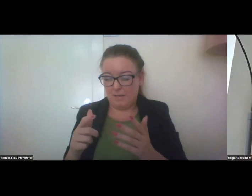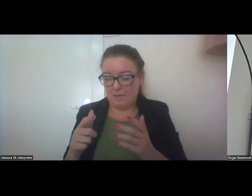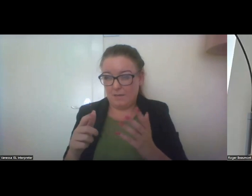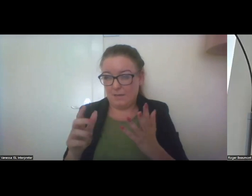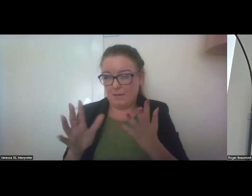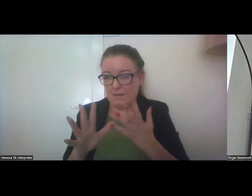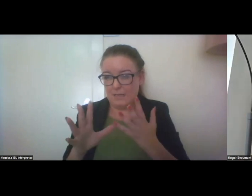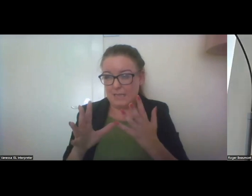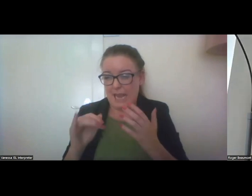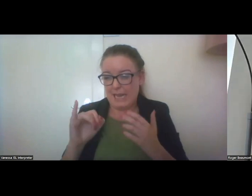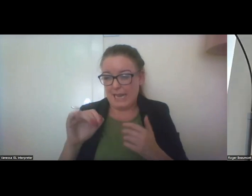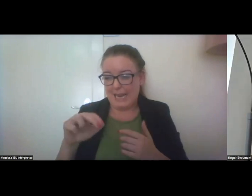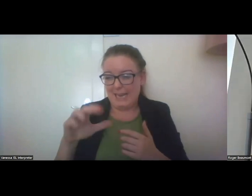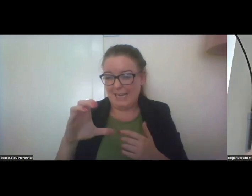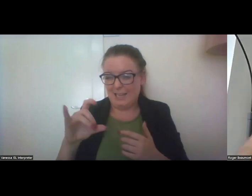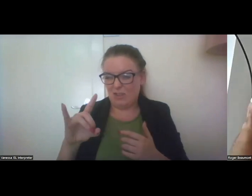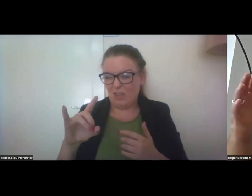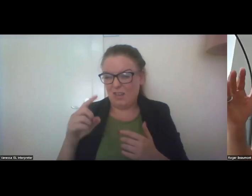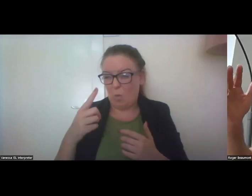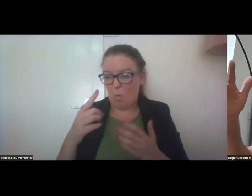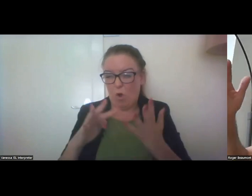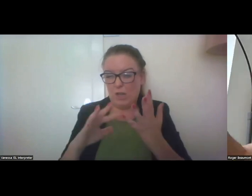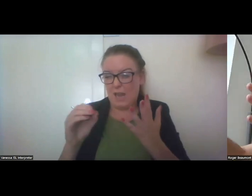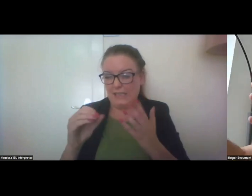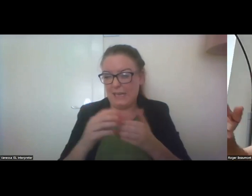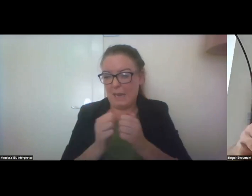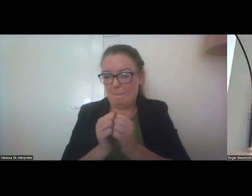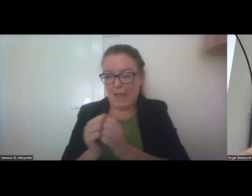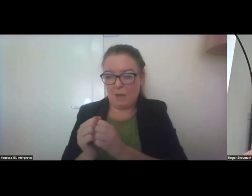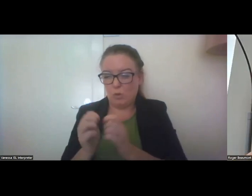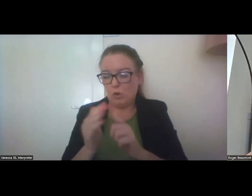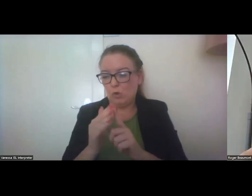and they're probably about £190 each to £250 each.